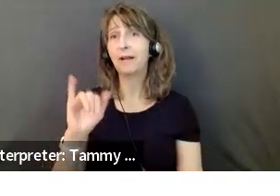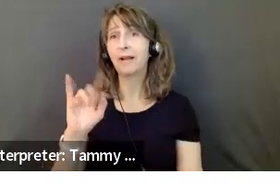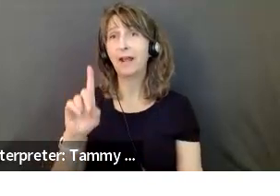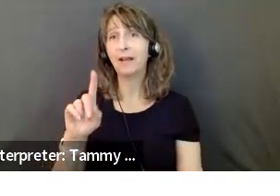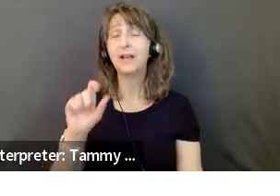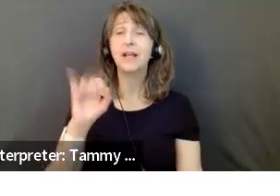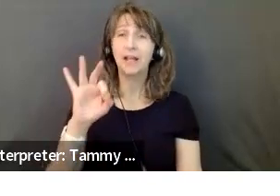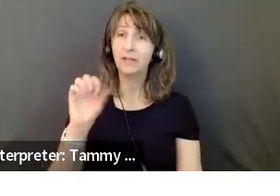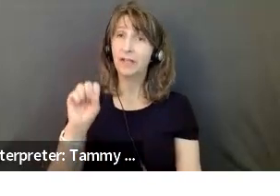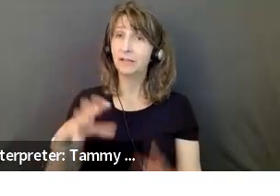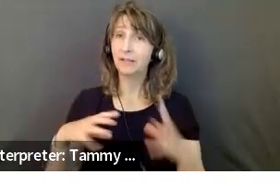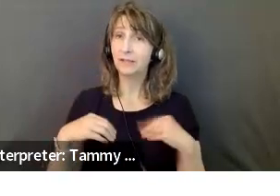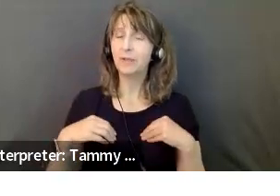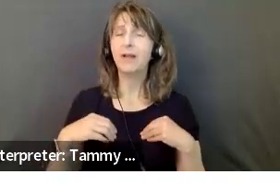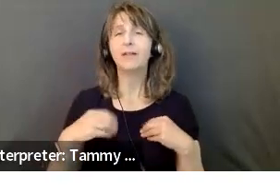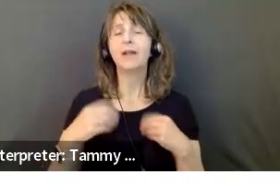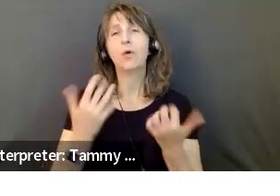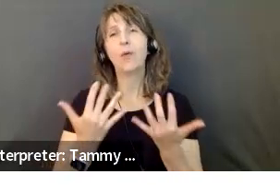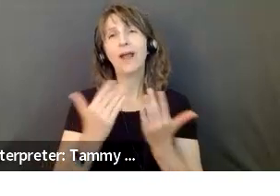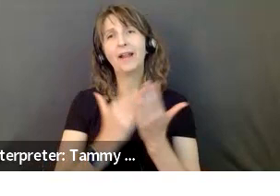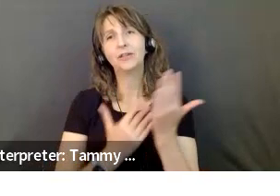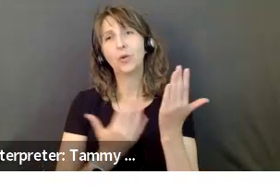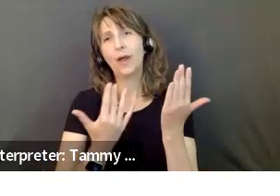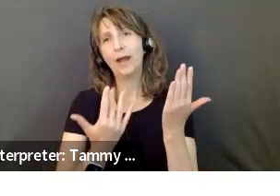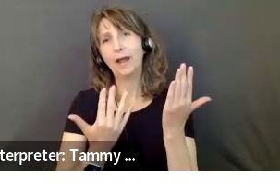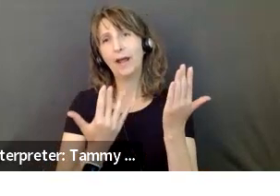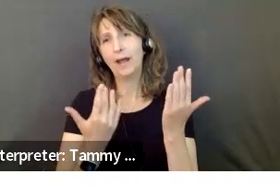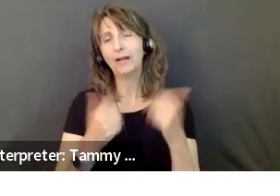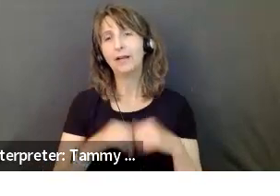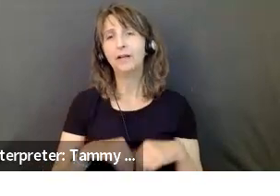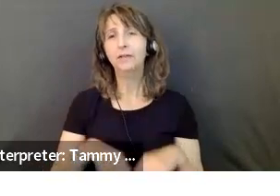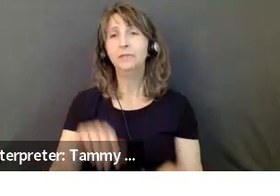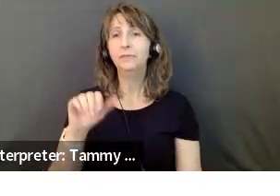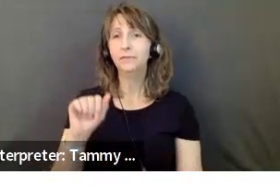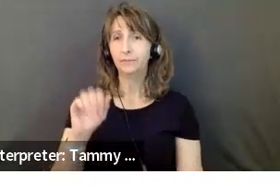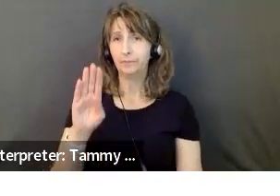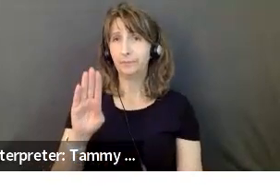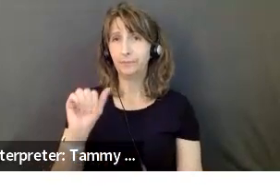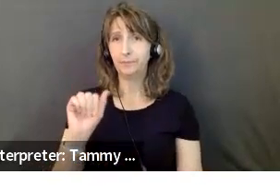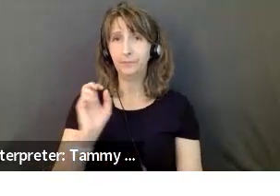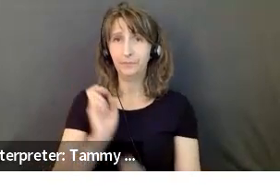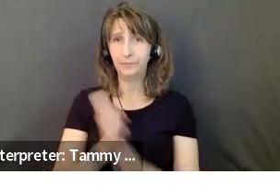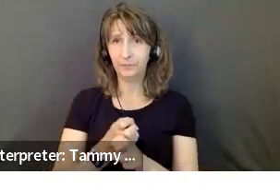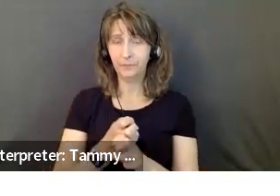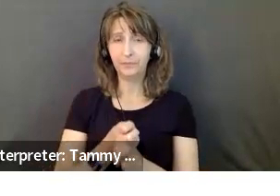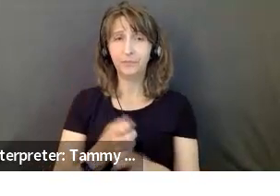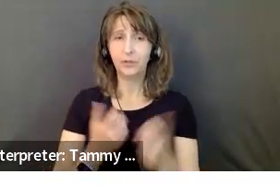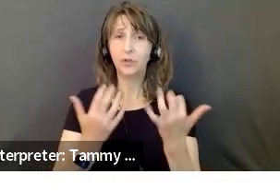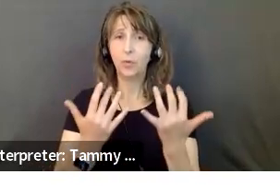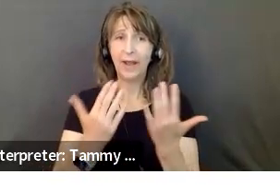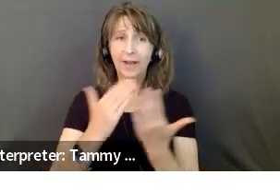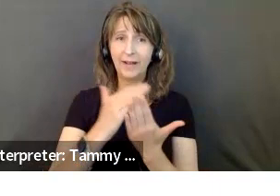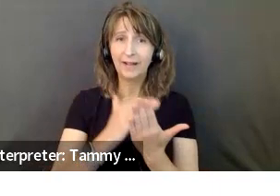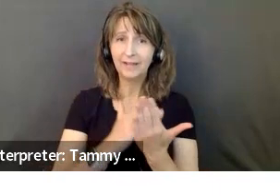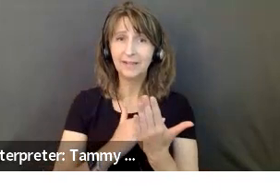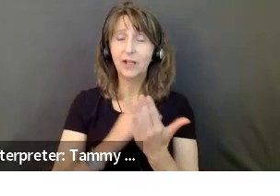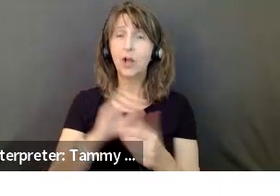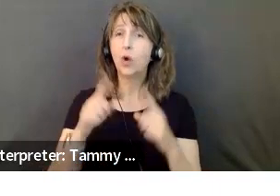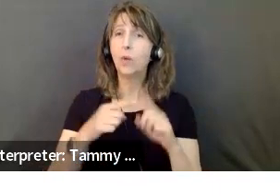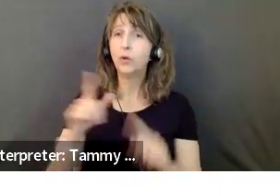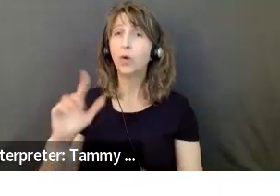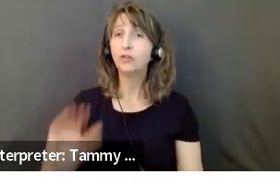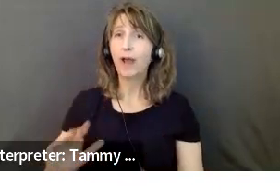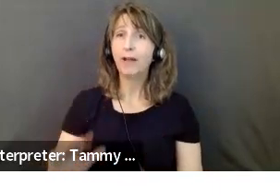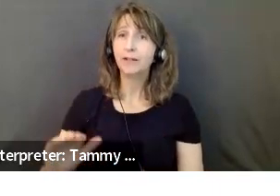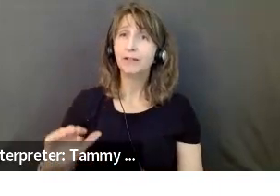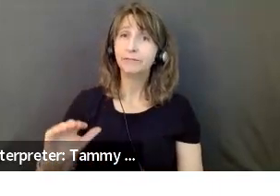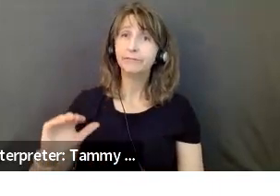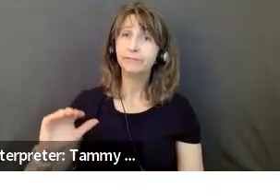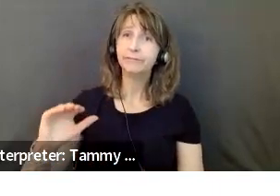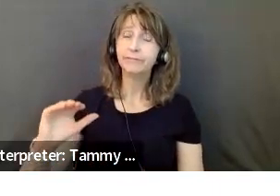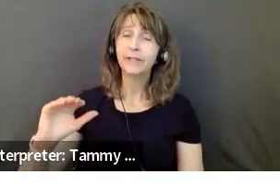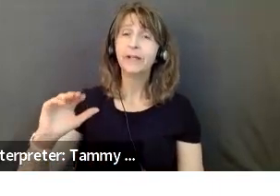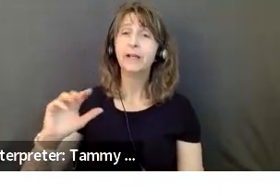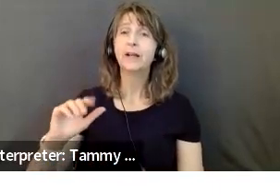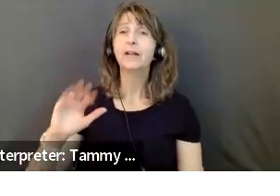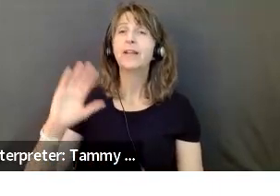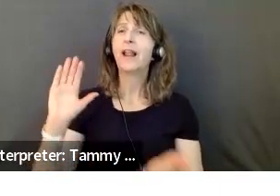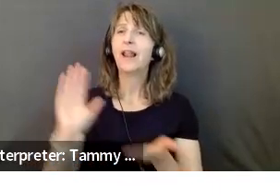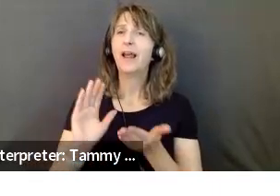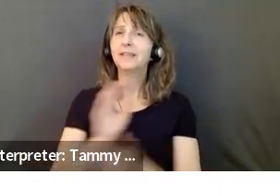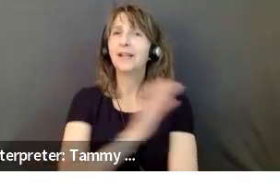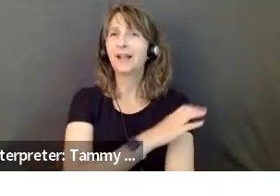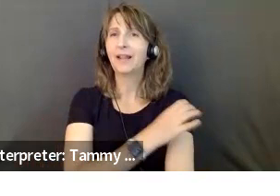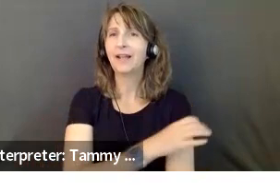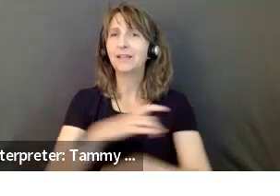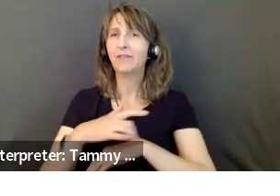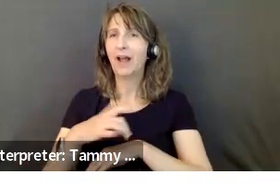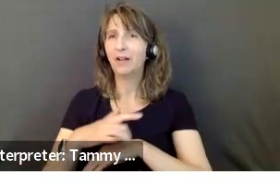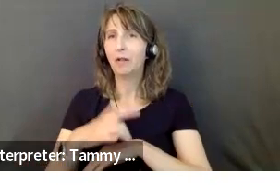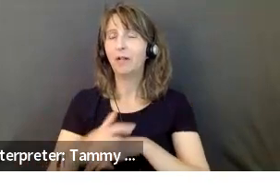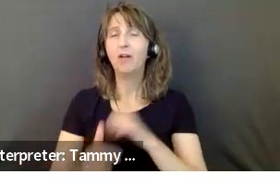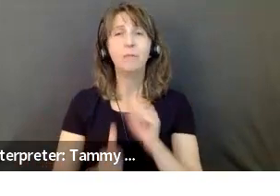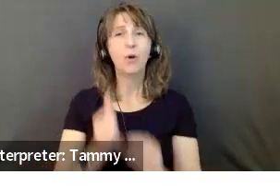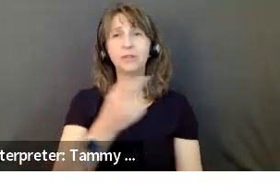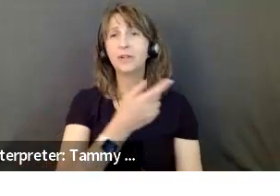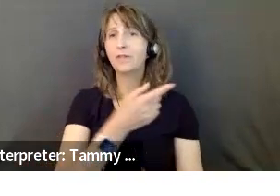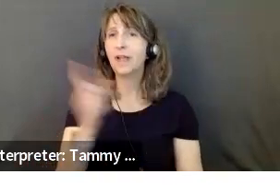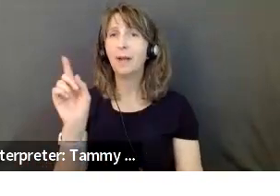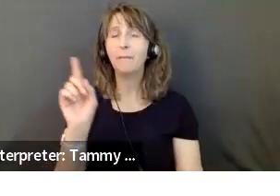There are wait lists the older your child gets the less. Clinics that are available to serve them because most do not serve an older population.